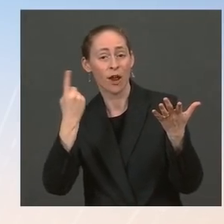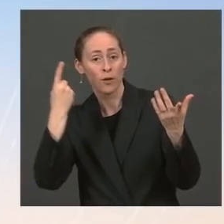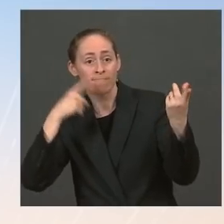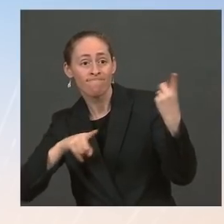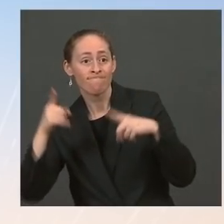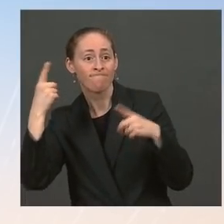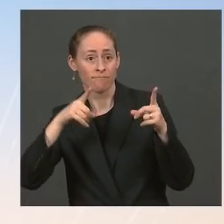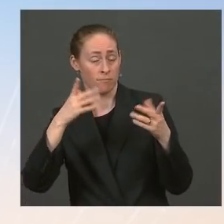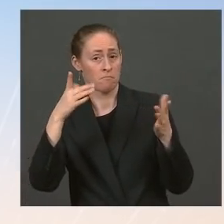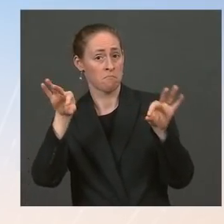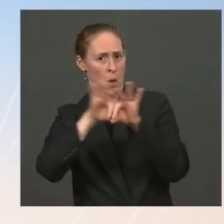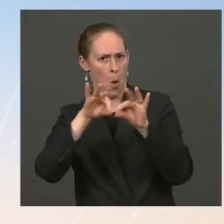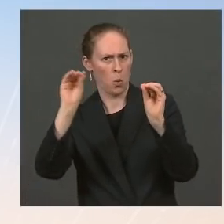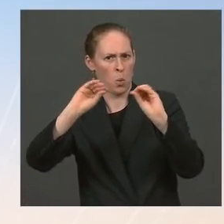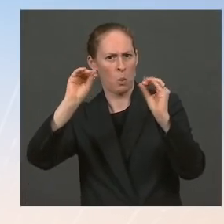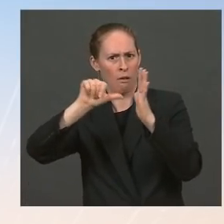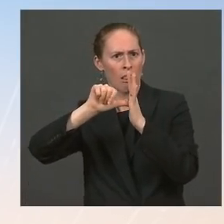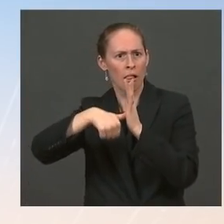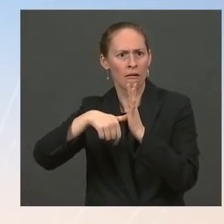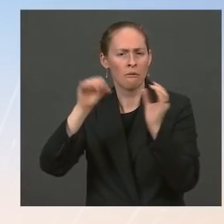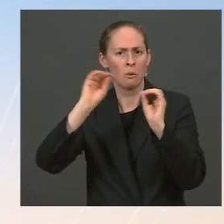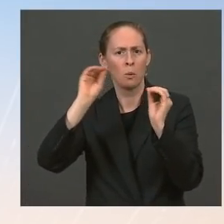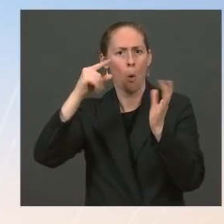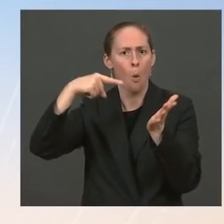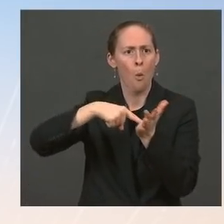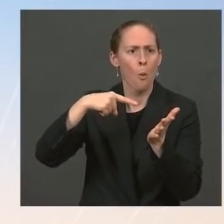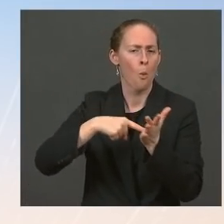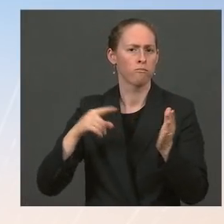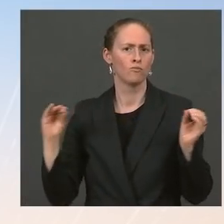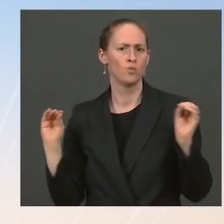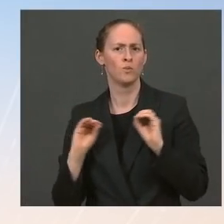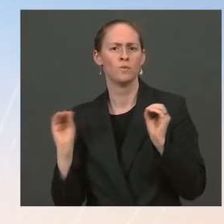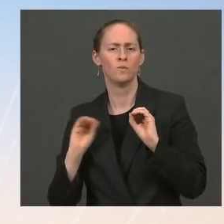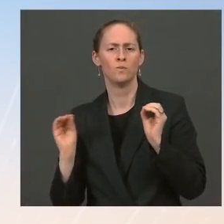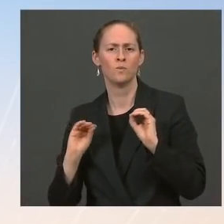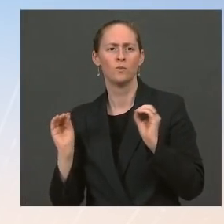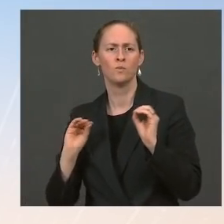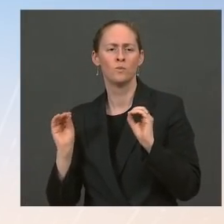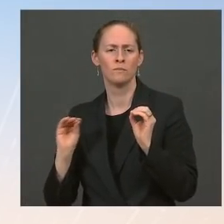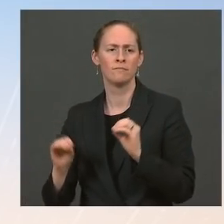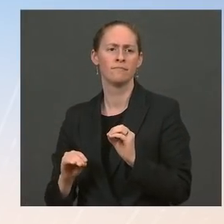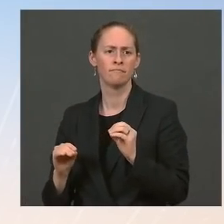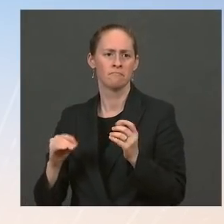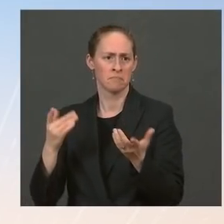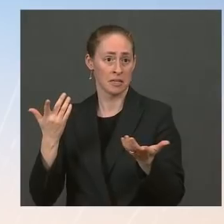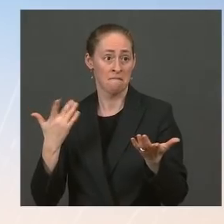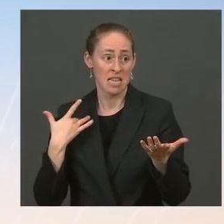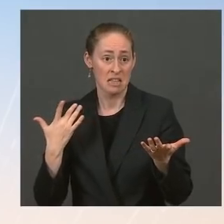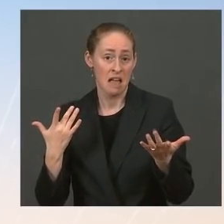as it is concluded in the package, and certainly we're comfortable with it moving forward. The Press: You are comfortable with it moving forward?